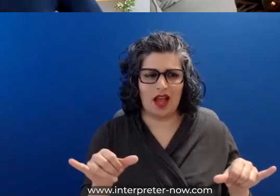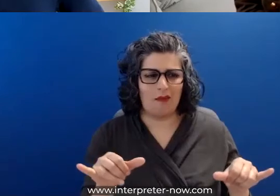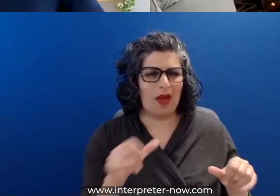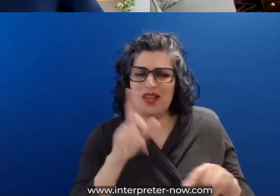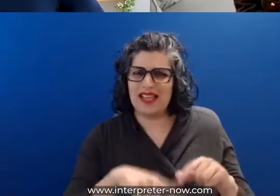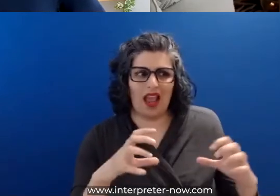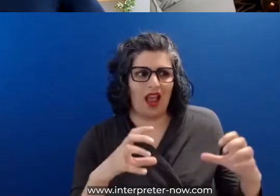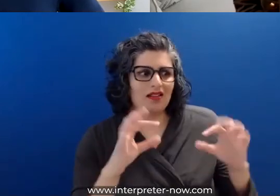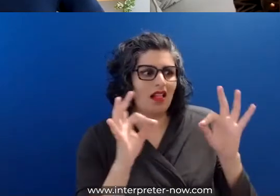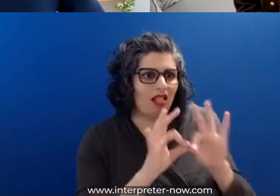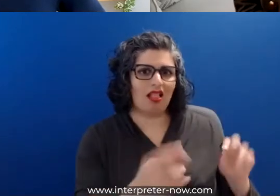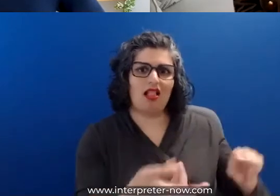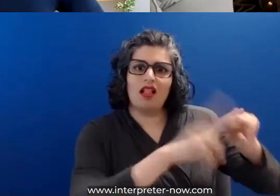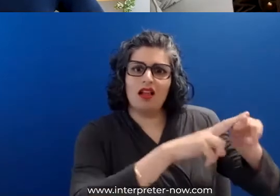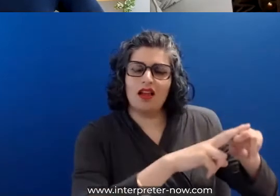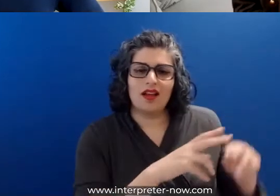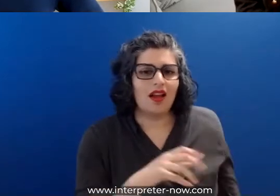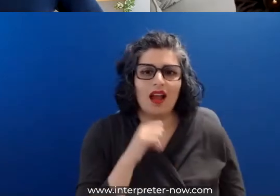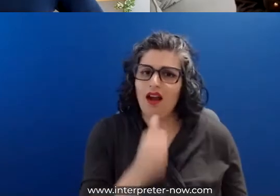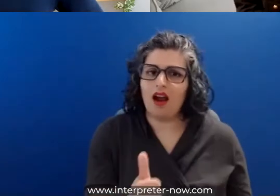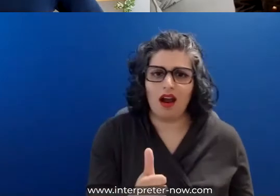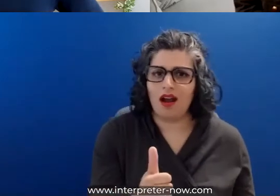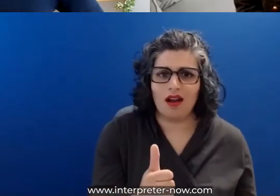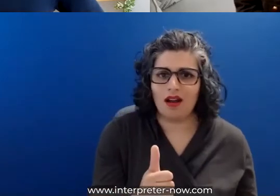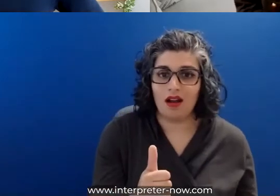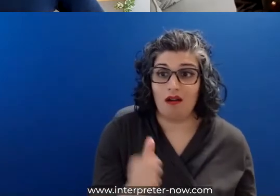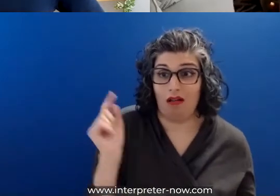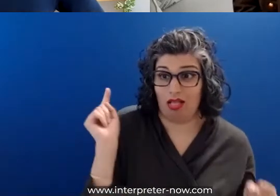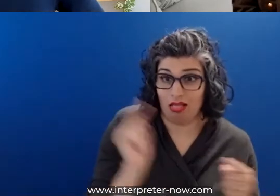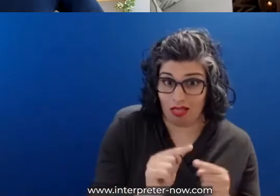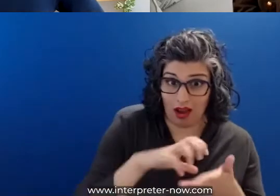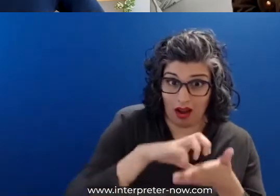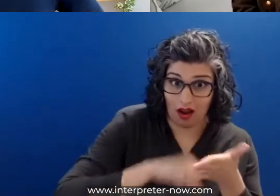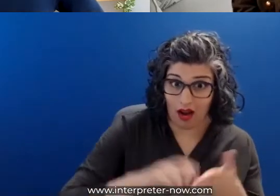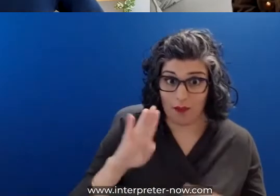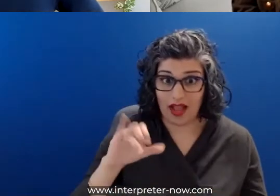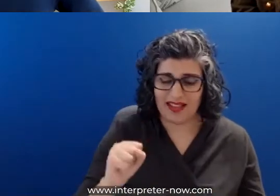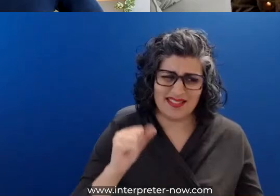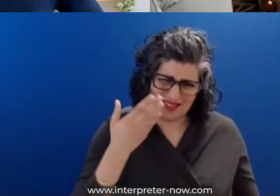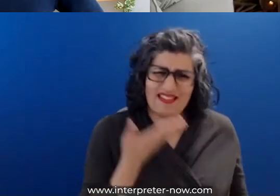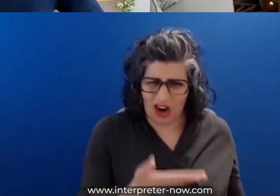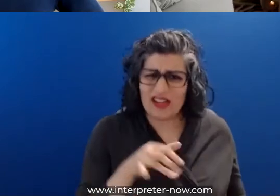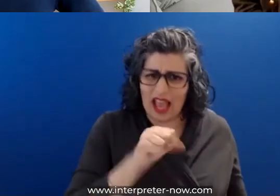operate with. They don't necessarily eliminate bias. If bias already exists, the systems